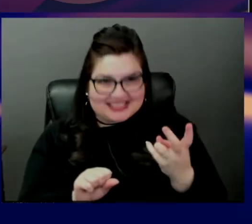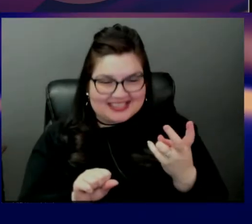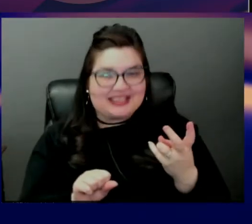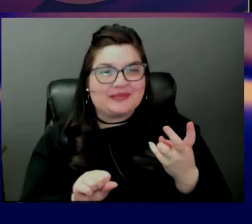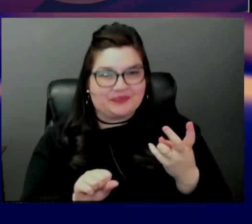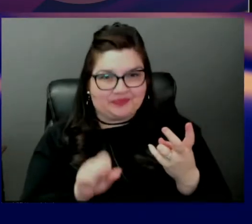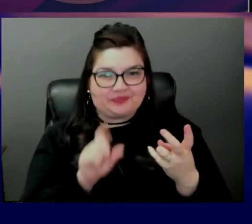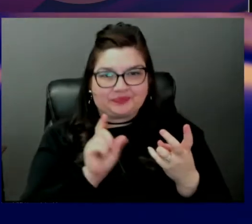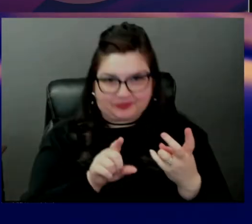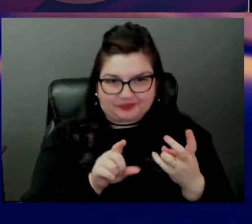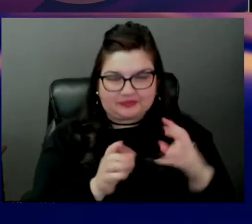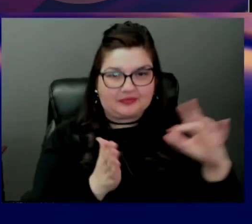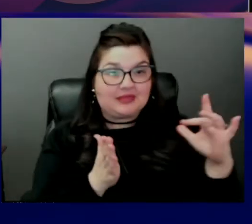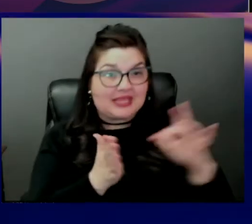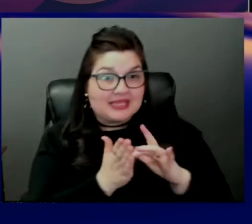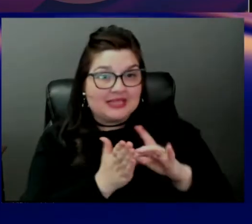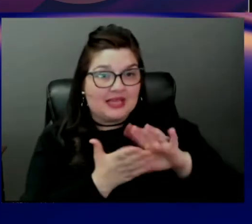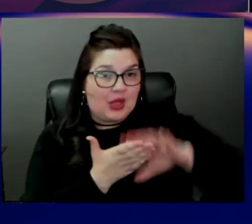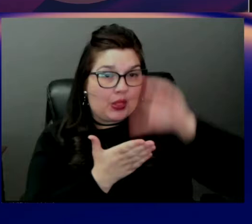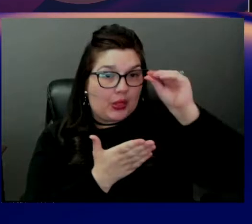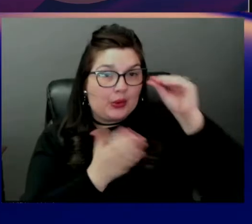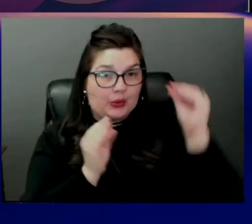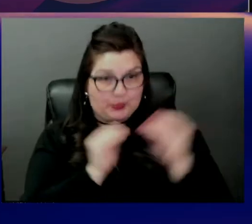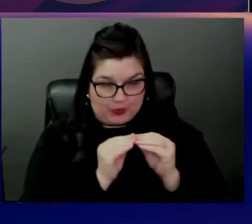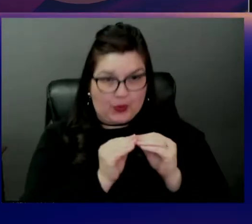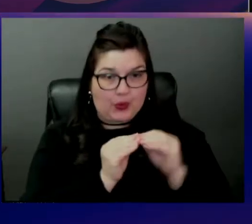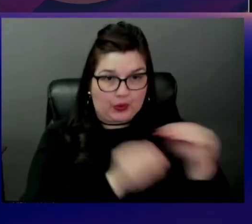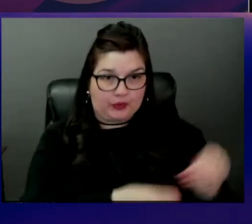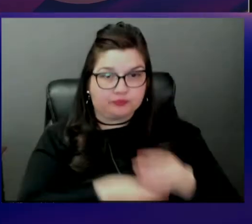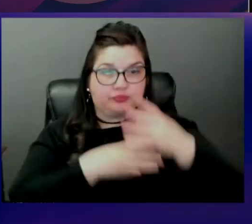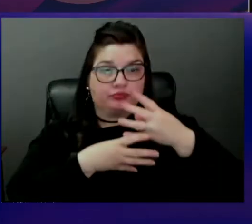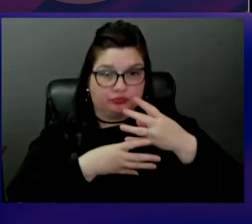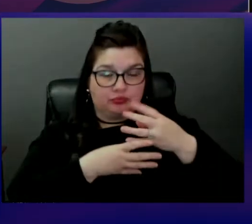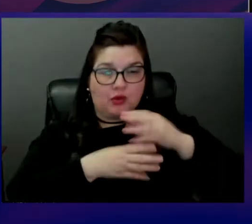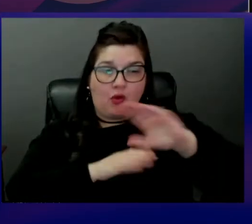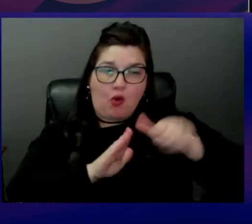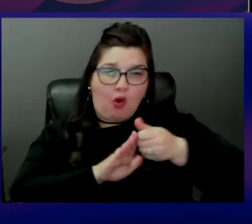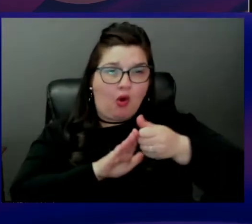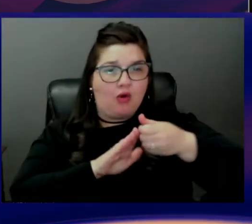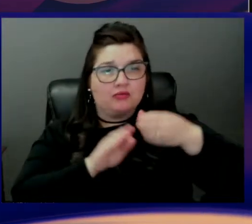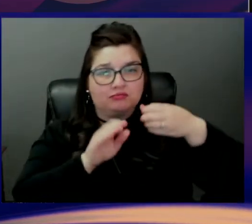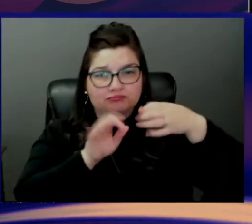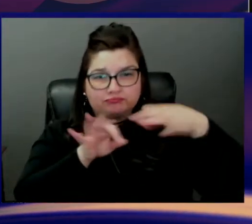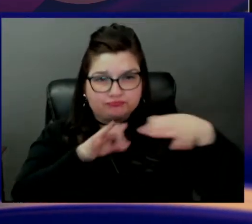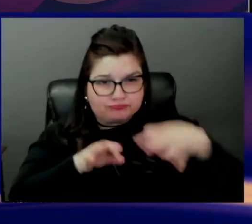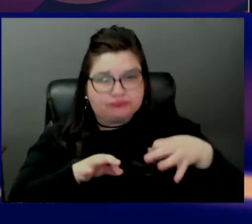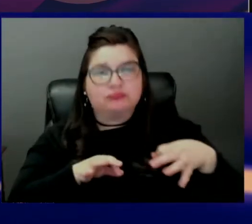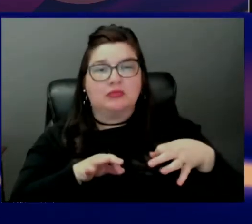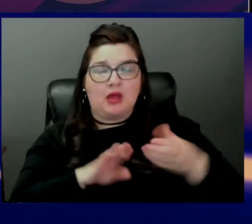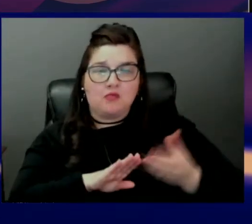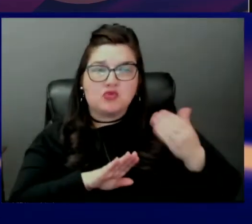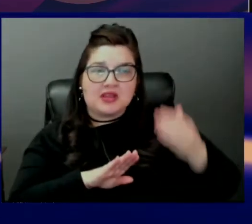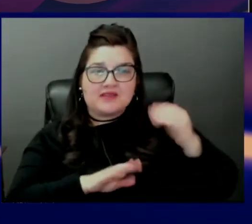once you click on learn more from that page, it's gonna pull up all the details about the other episodes. Right now or during this live 20 minutes,